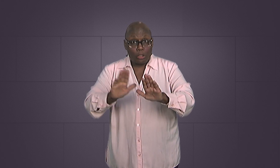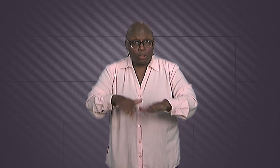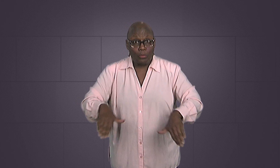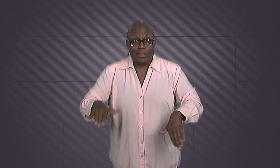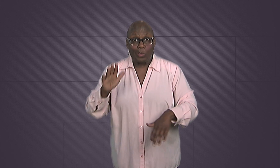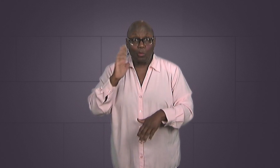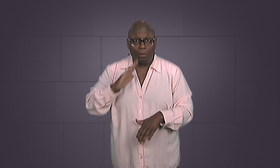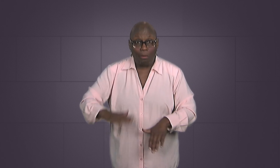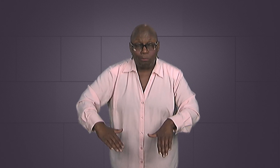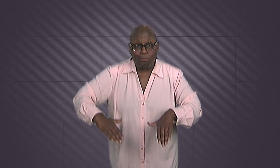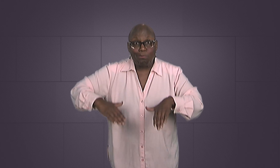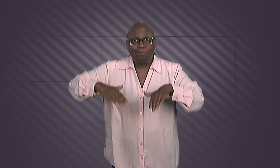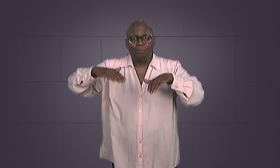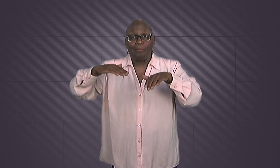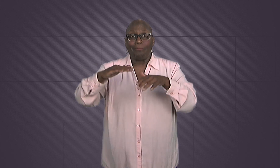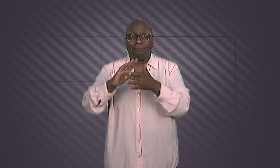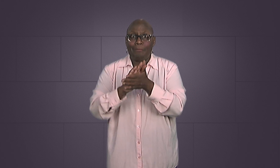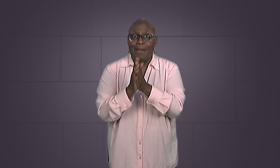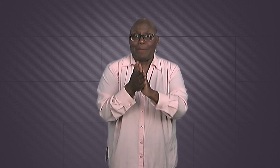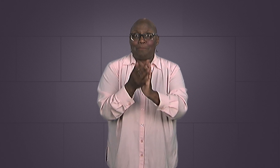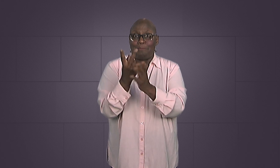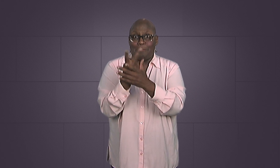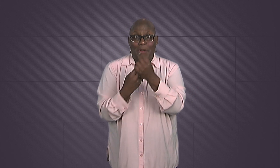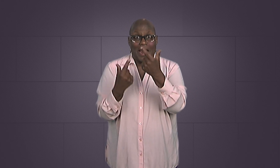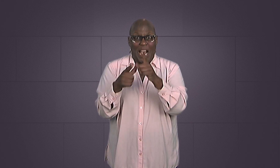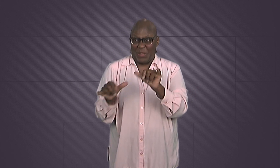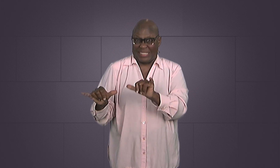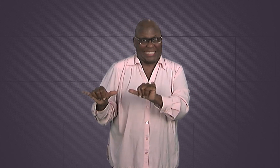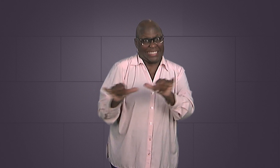will become bilingual in the same way.